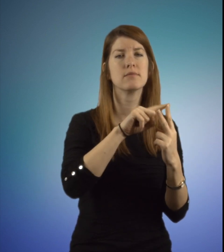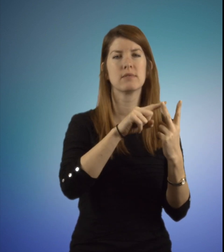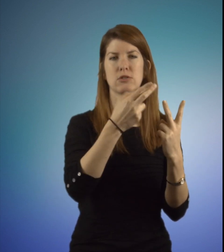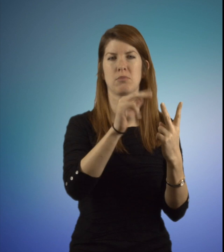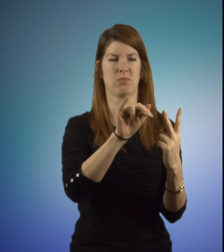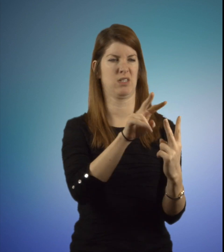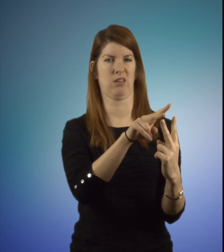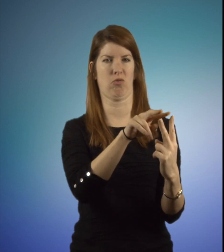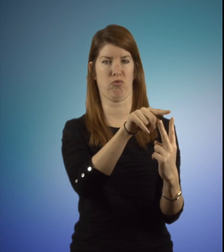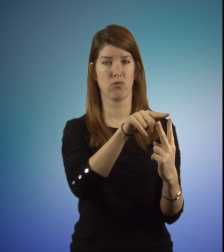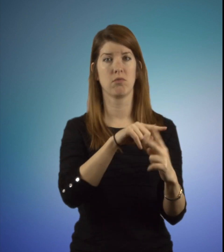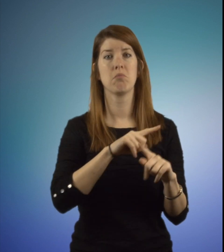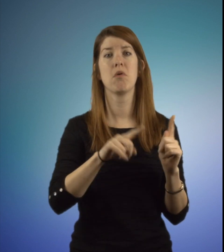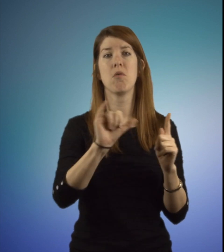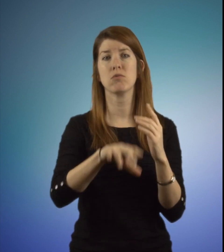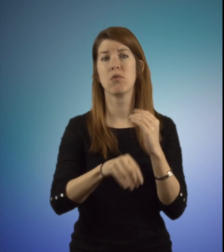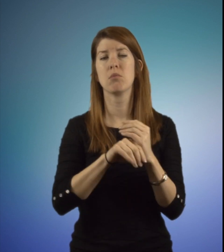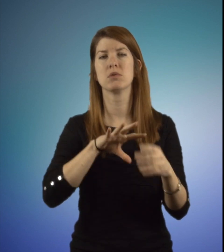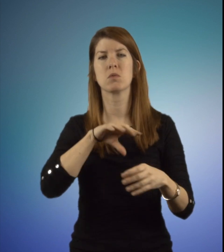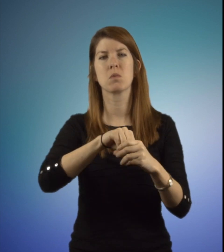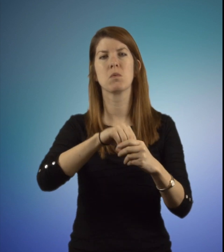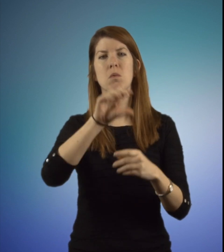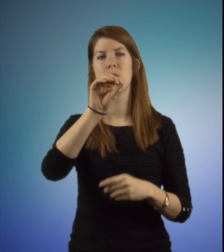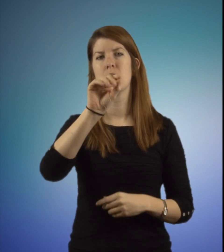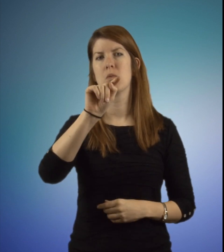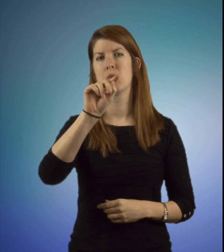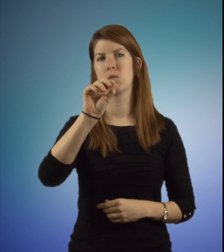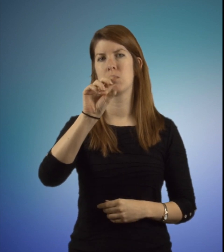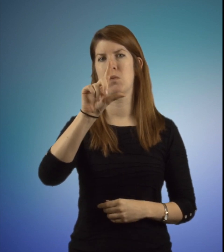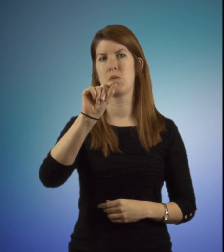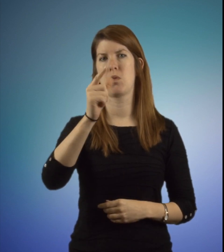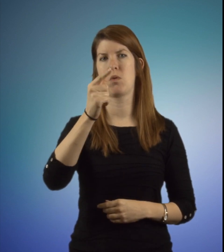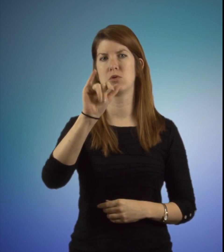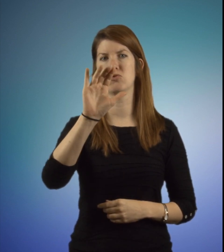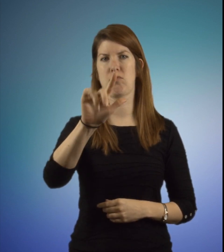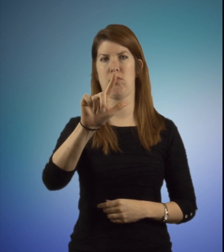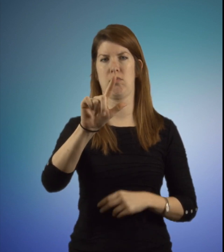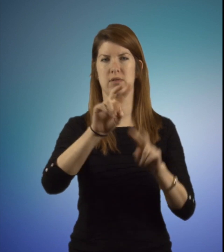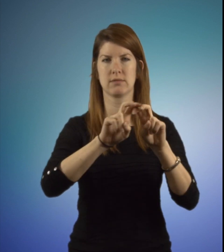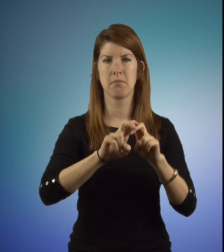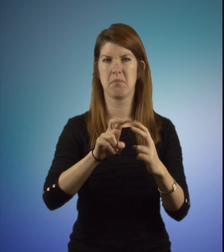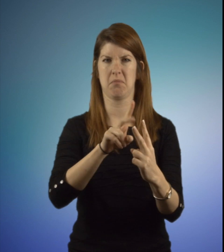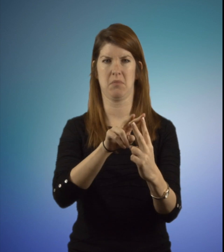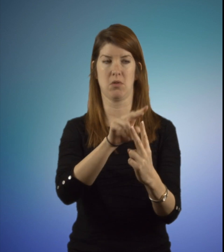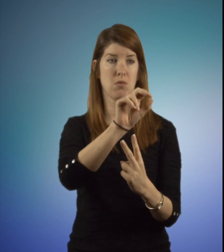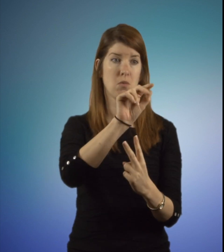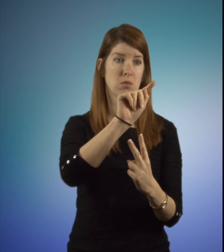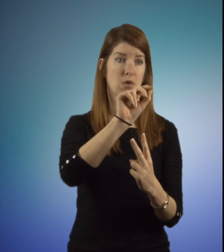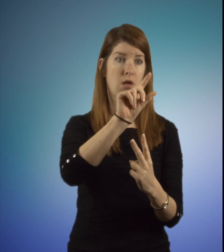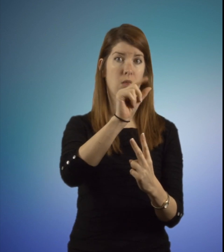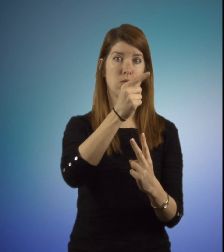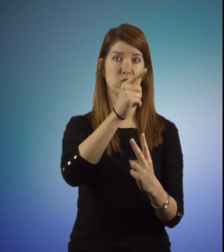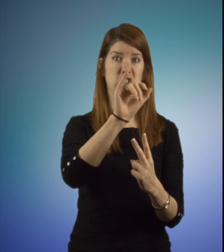of deafness or hearing impairment that additionally must include the otological examination by an otologist